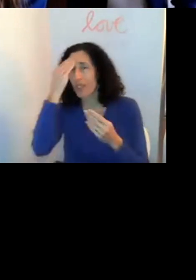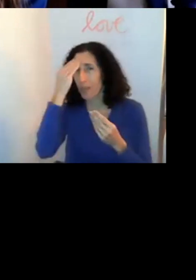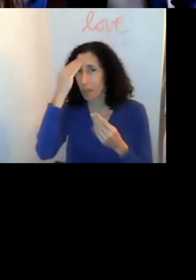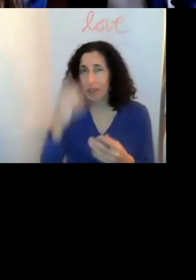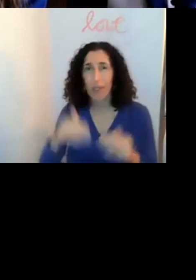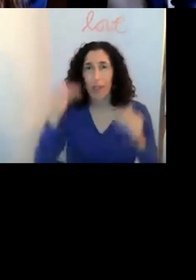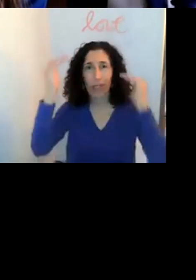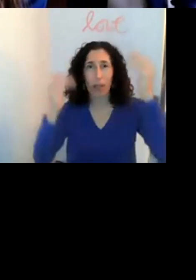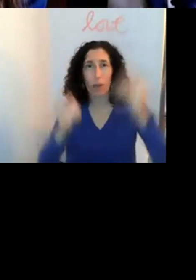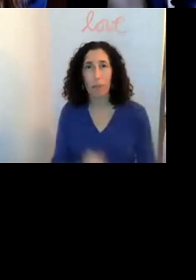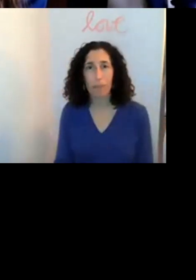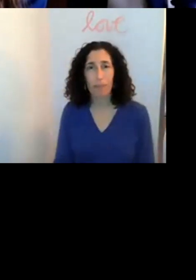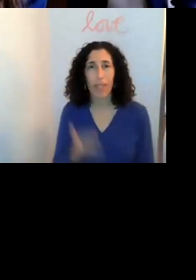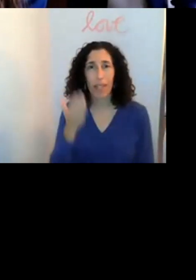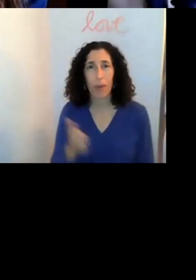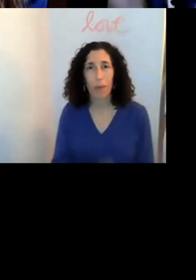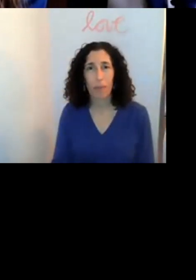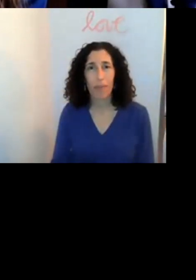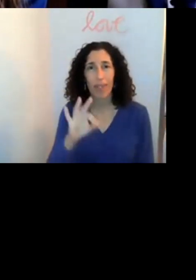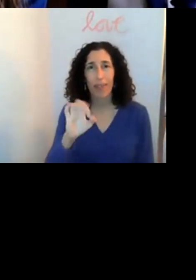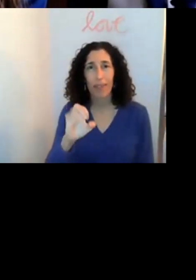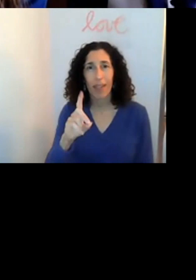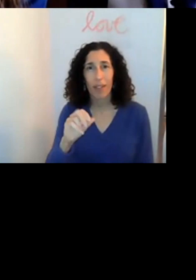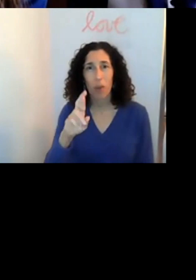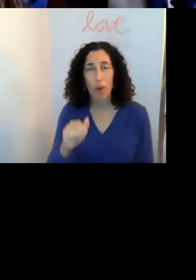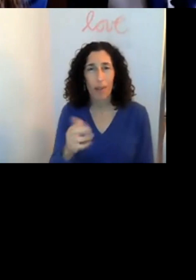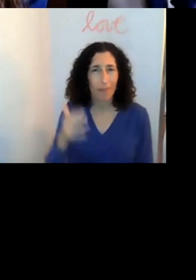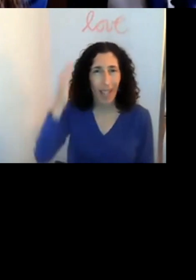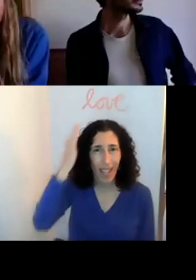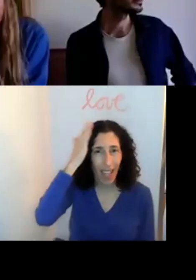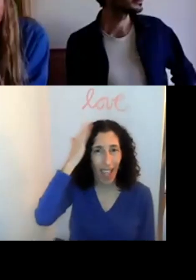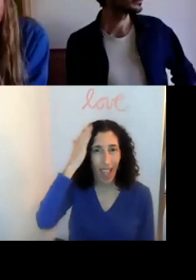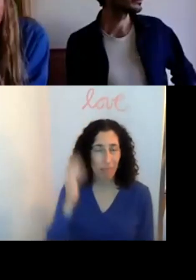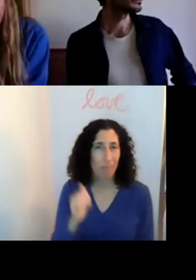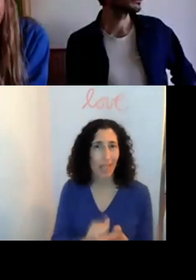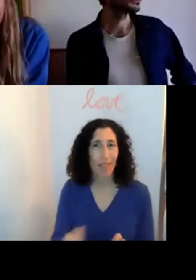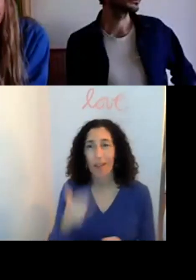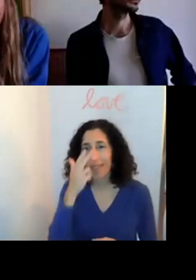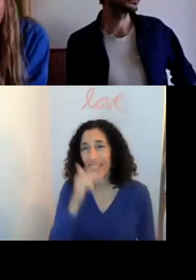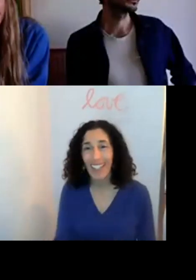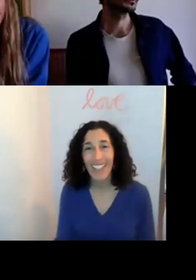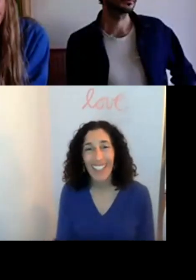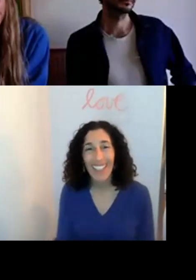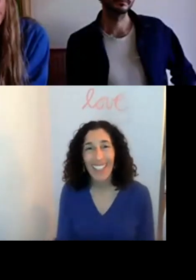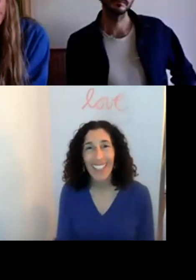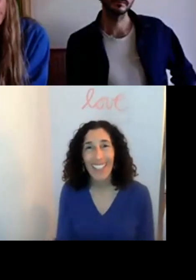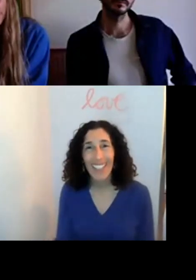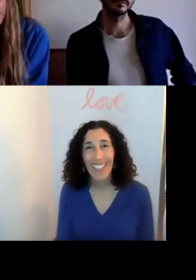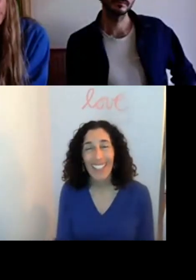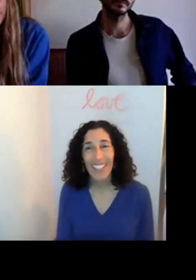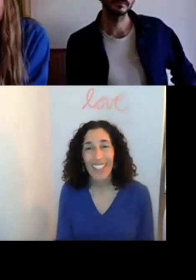find too detailed to describe/using detailed images when personally lacking time, spoons,